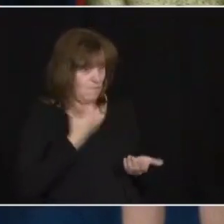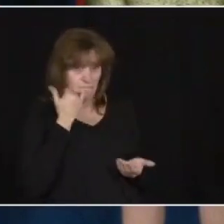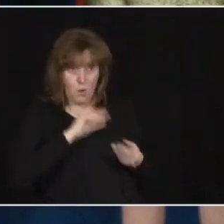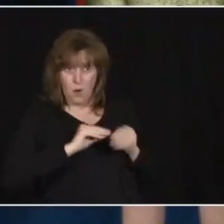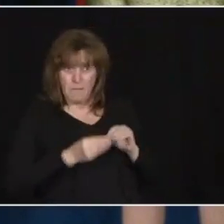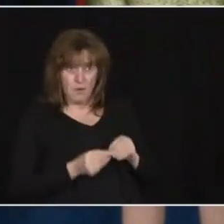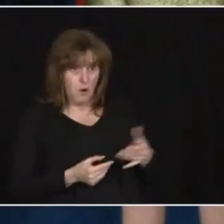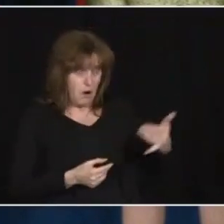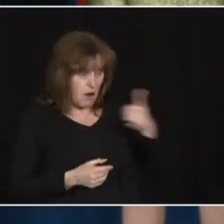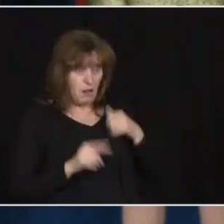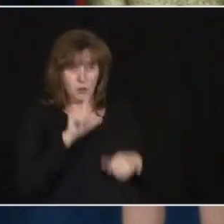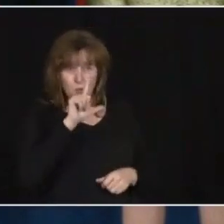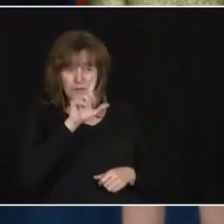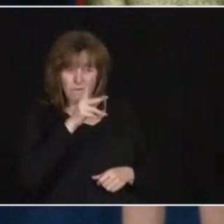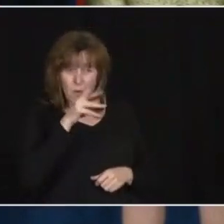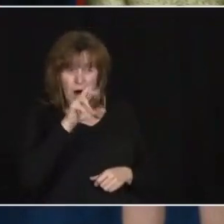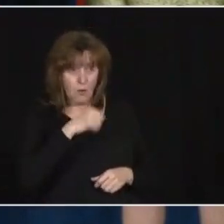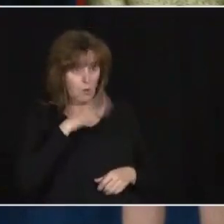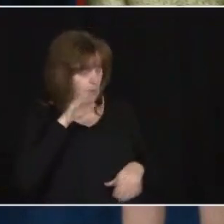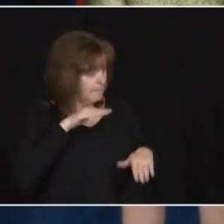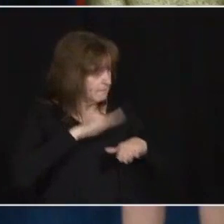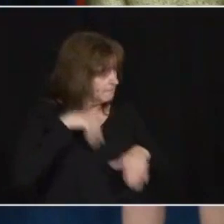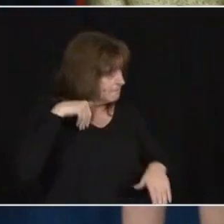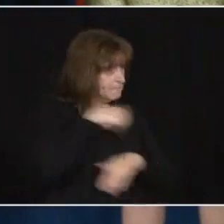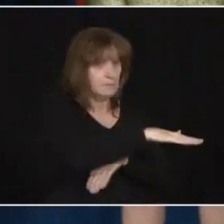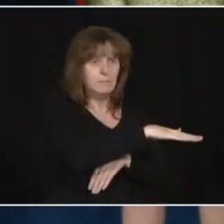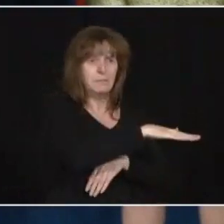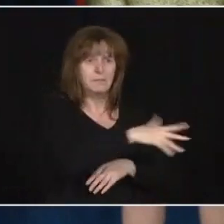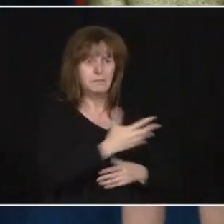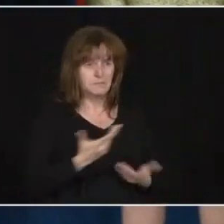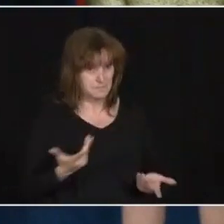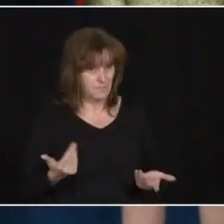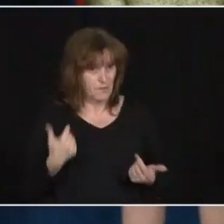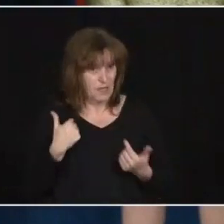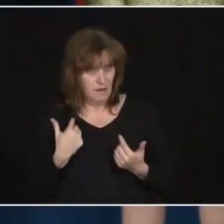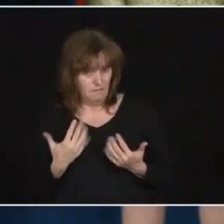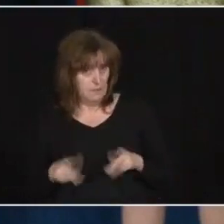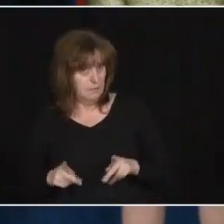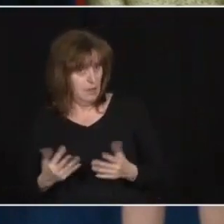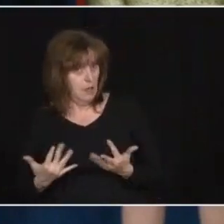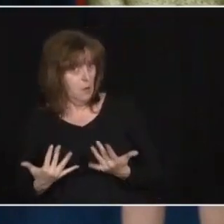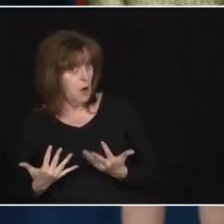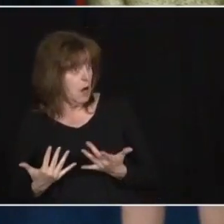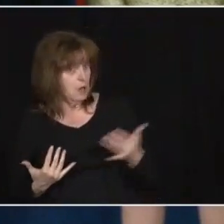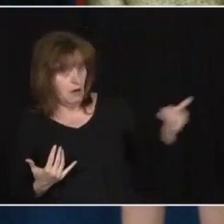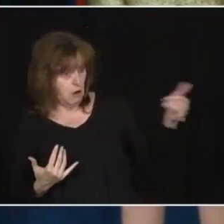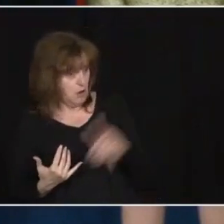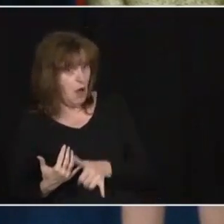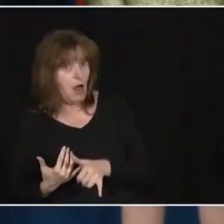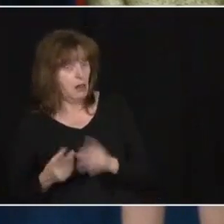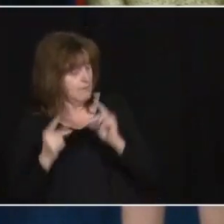there waiting for calls from long-term care. Once they call us, within 24 hours